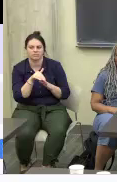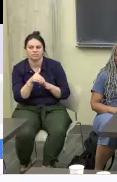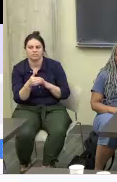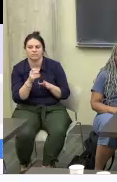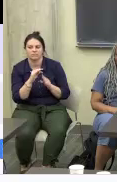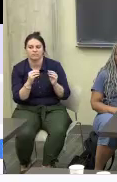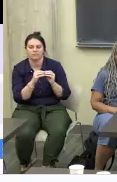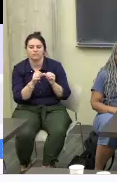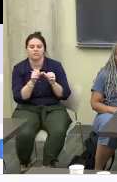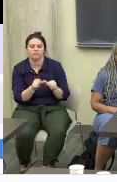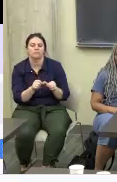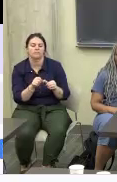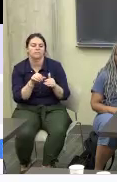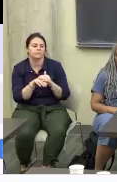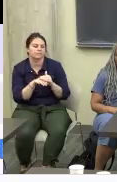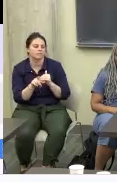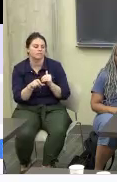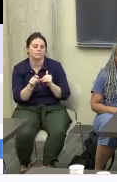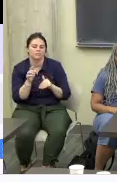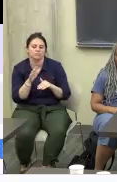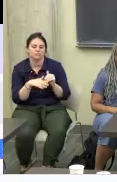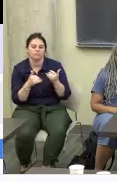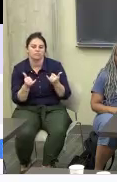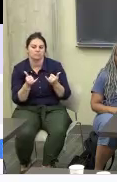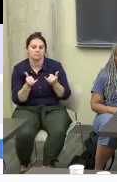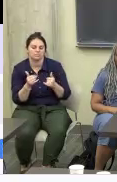more permanent access needs. And also, you know,